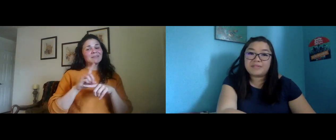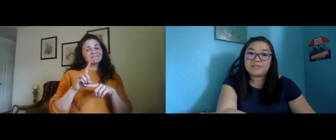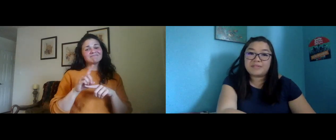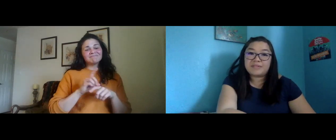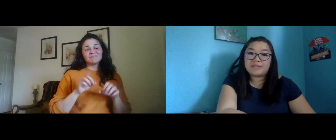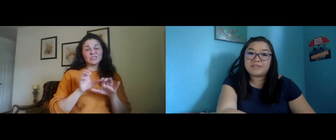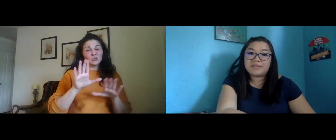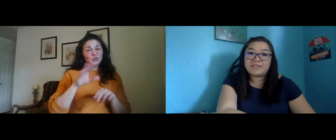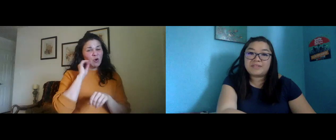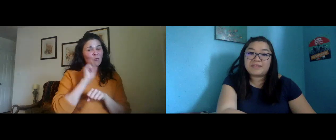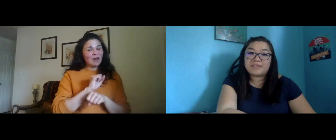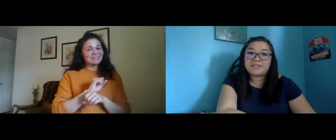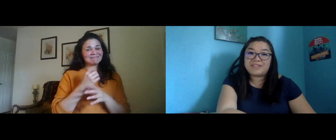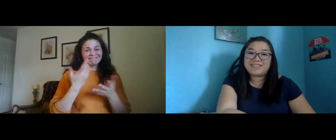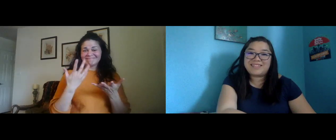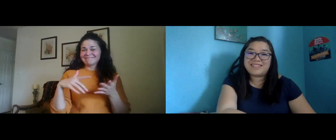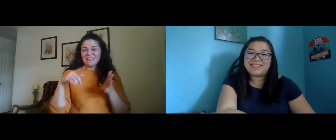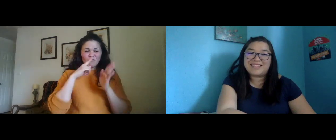Discipline, do your homework.